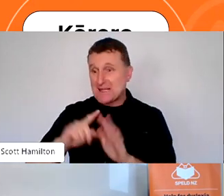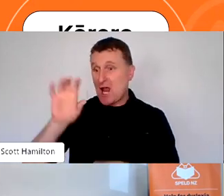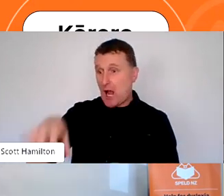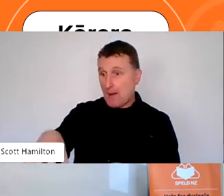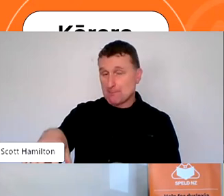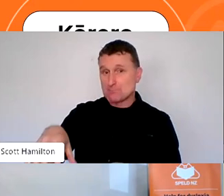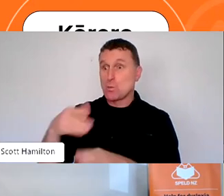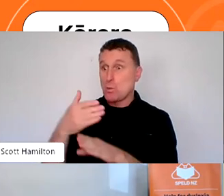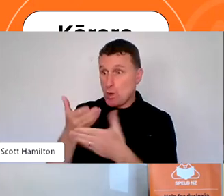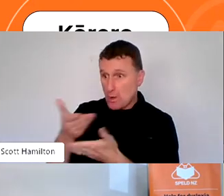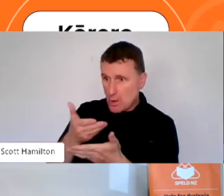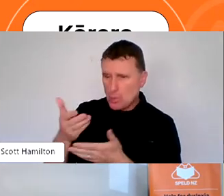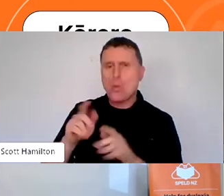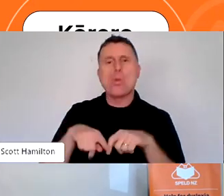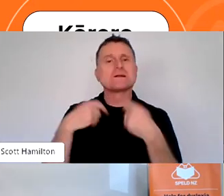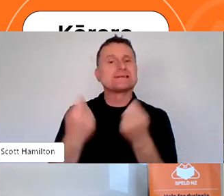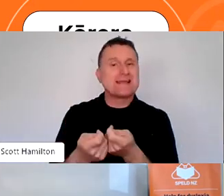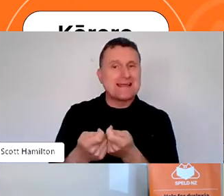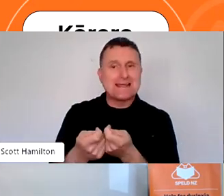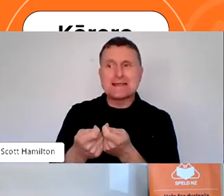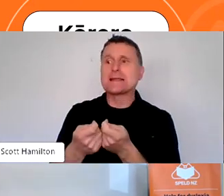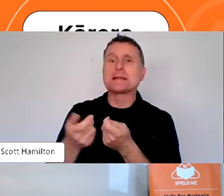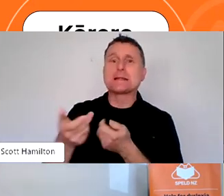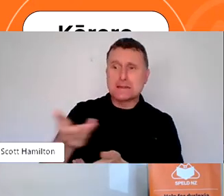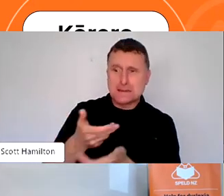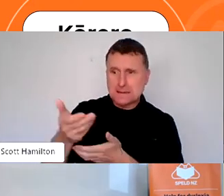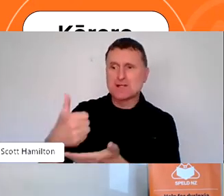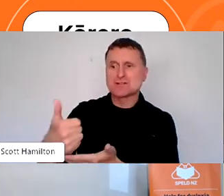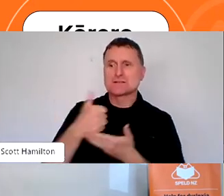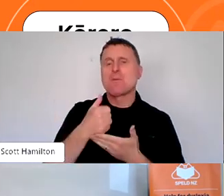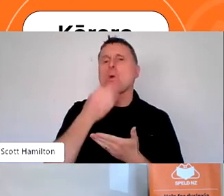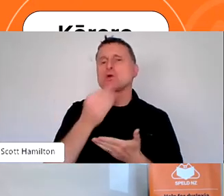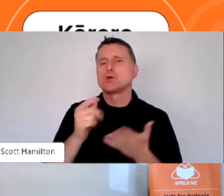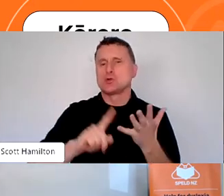we're actually supporting them to use UDL to plan together for